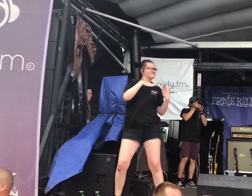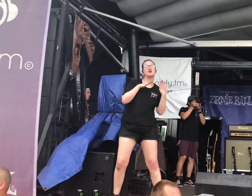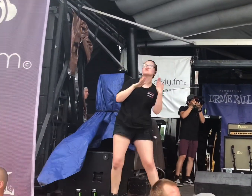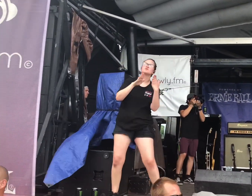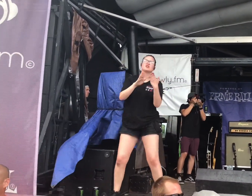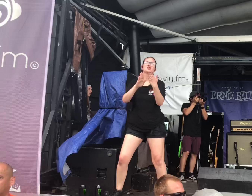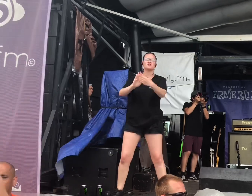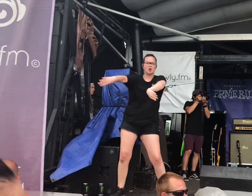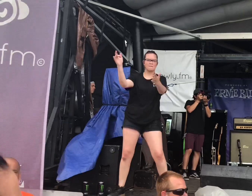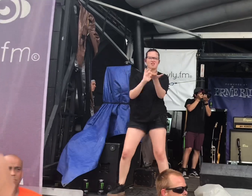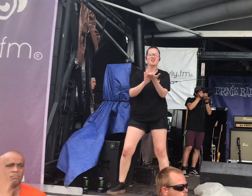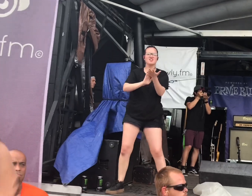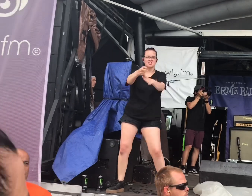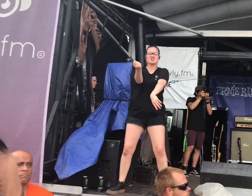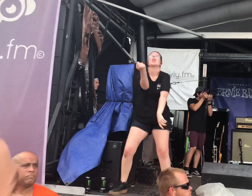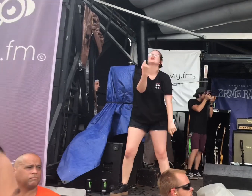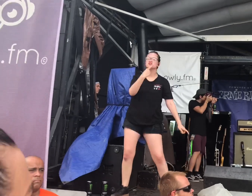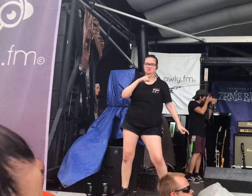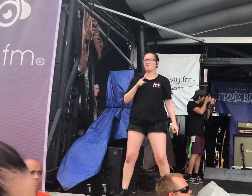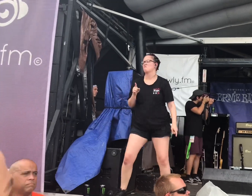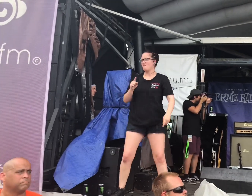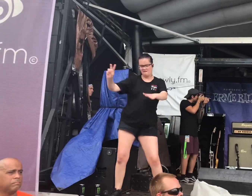Found a way to cope needle in his throat